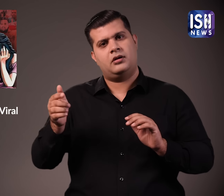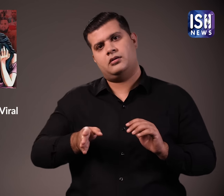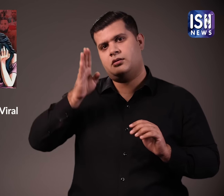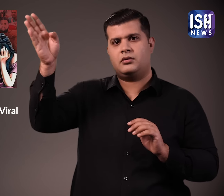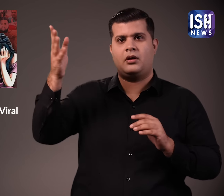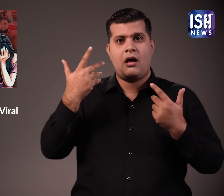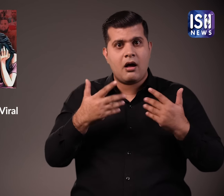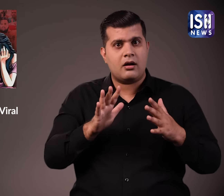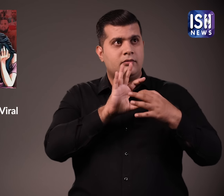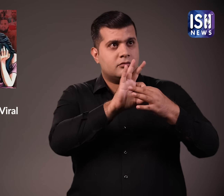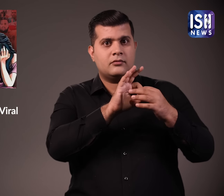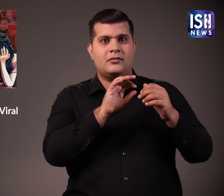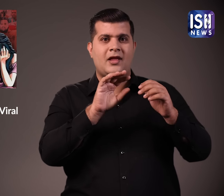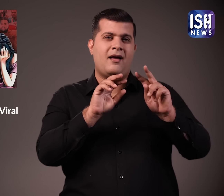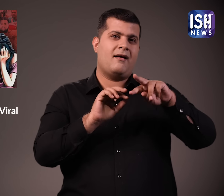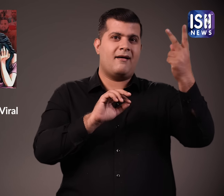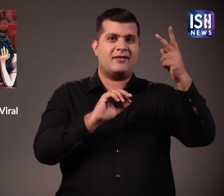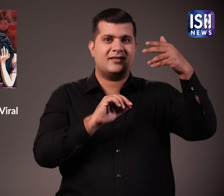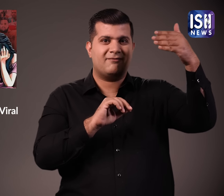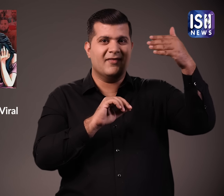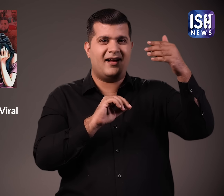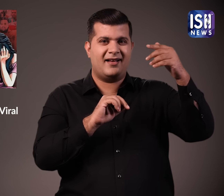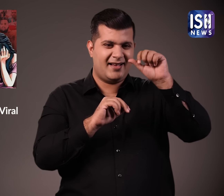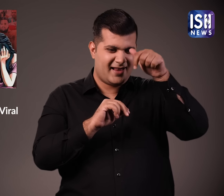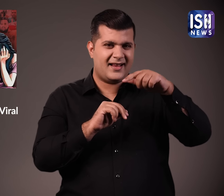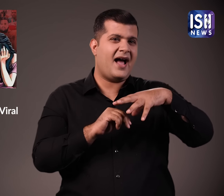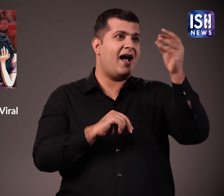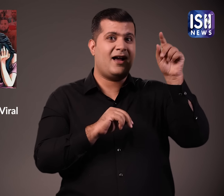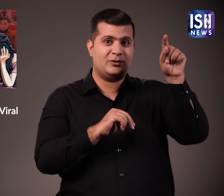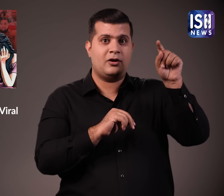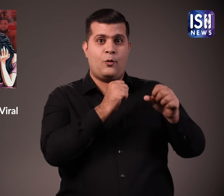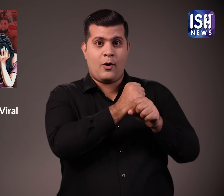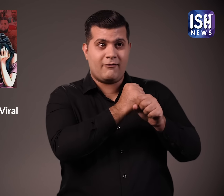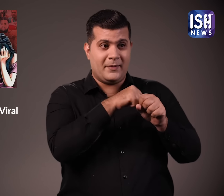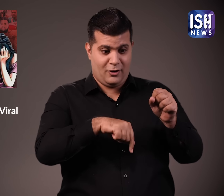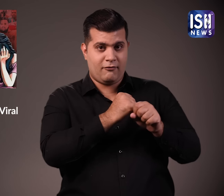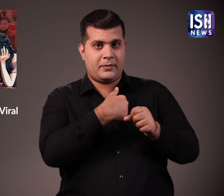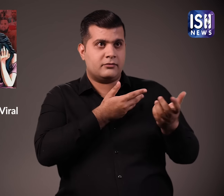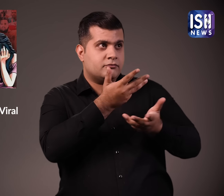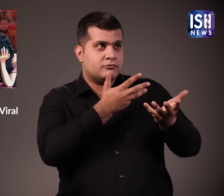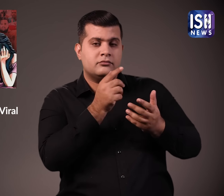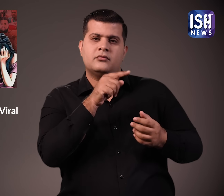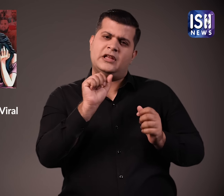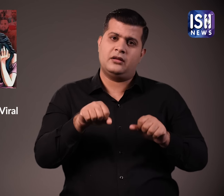They can travel without visa to countries for diplomatic talks.